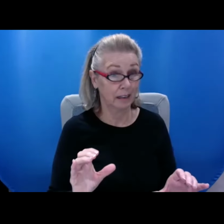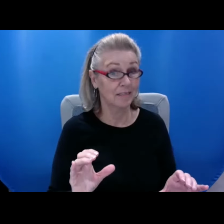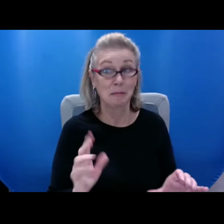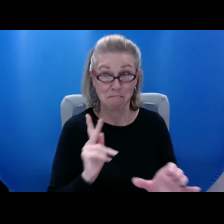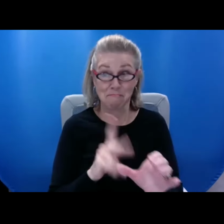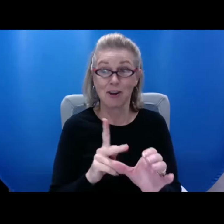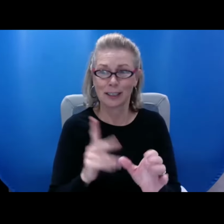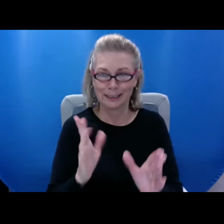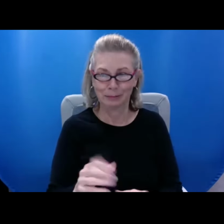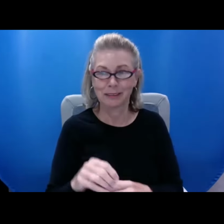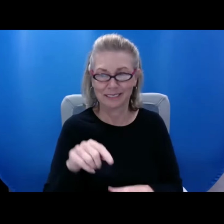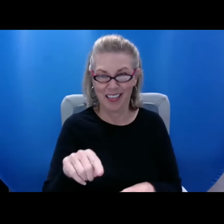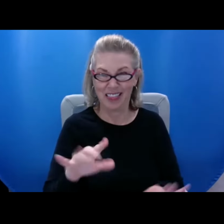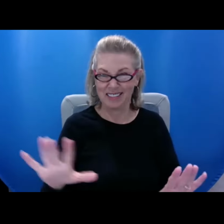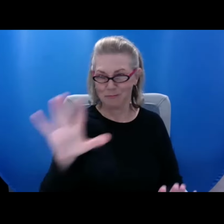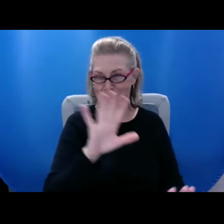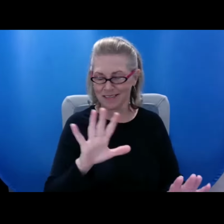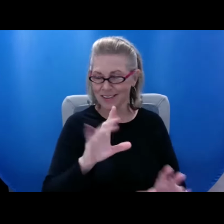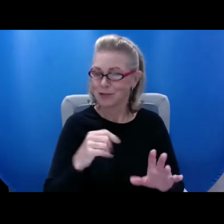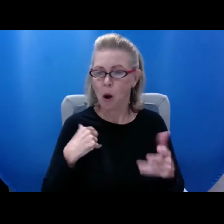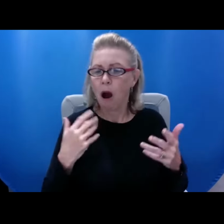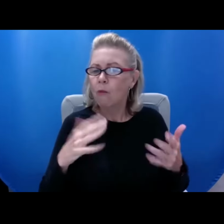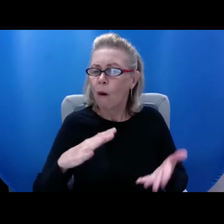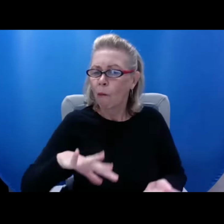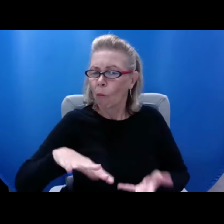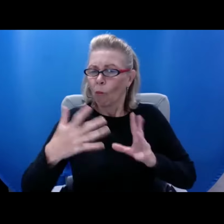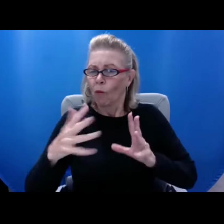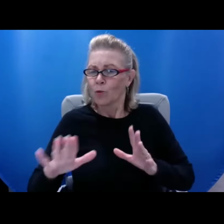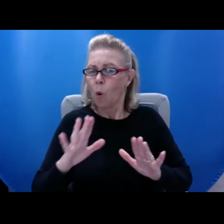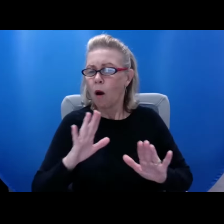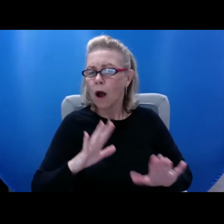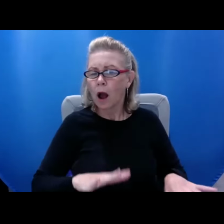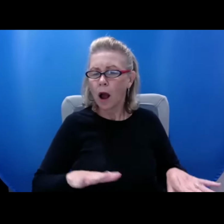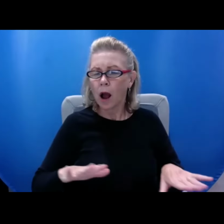so i don't want to disrupt anyone's calm or laid back. I'm just going to pass the mic